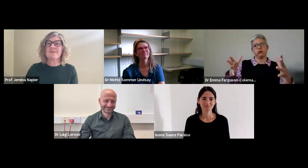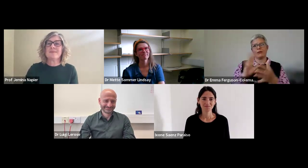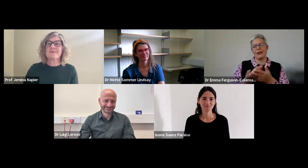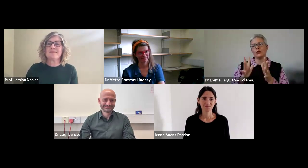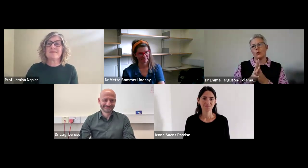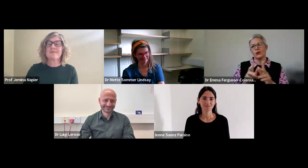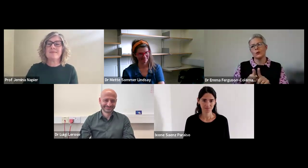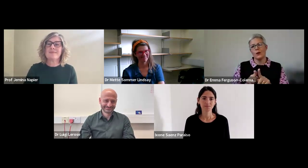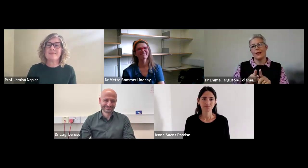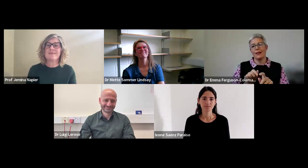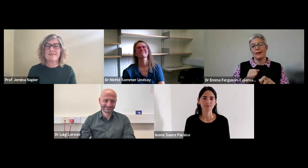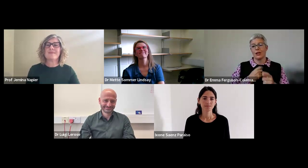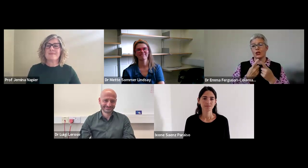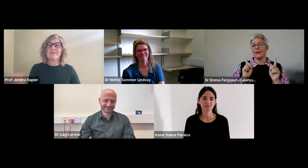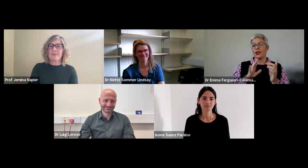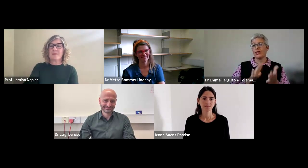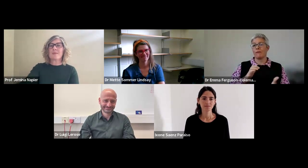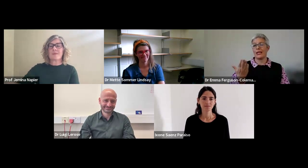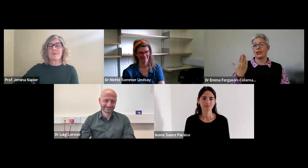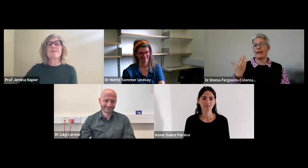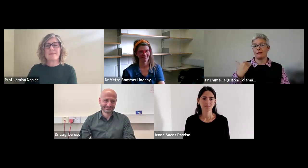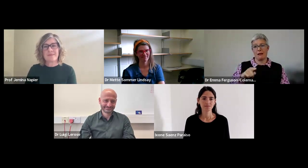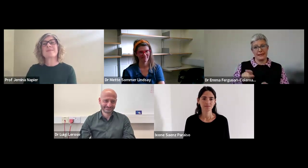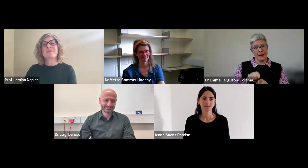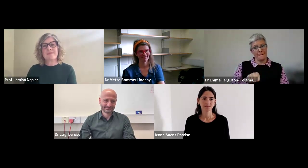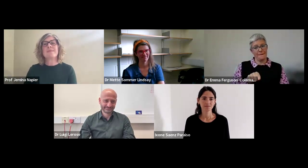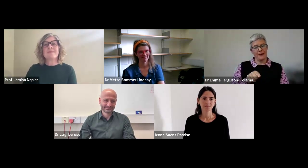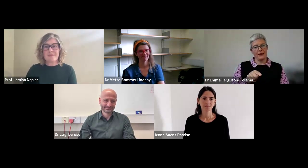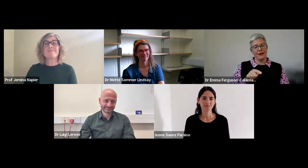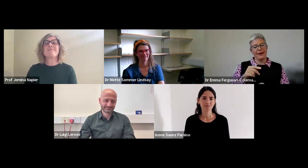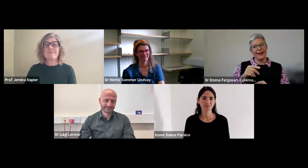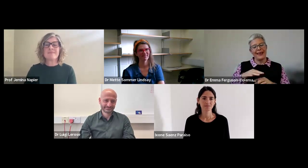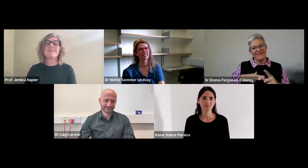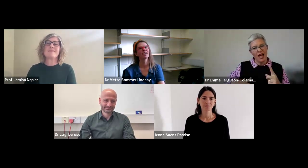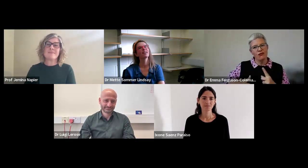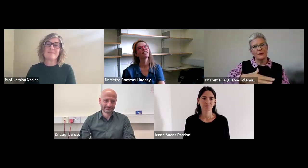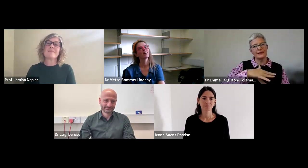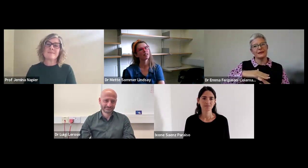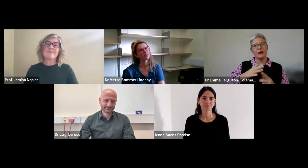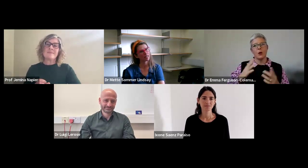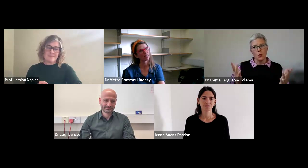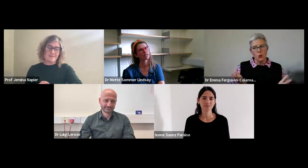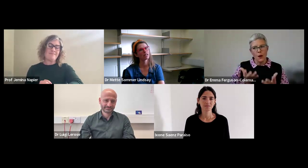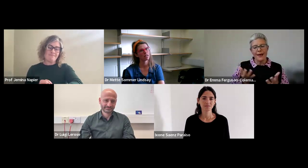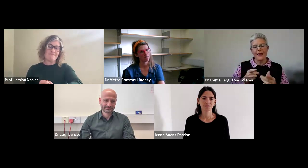Emma: absolutely right there is that network in Heriot-Watt and I have the same experience at the